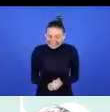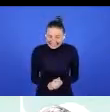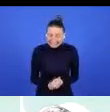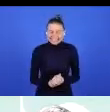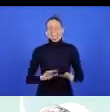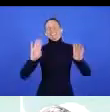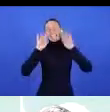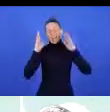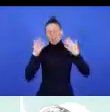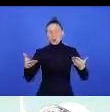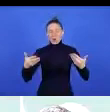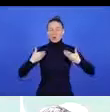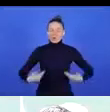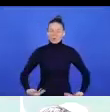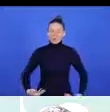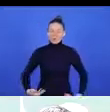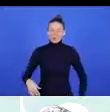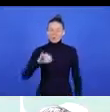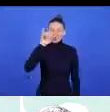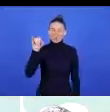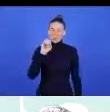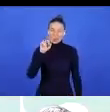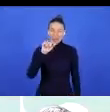dad! Thank you also, med El.